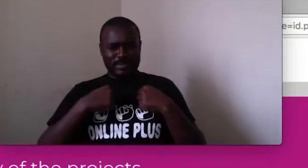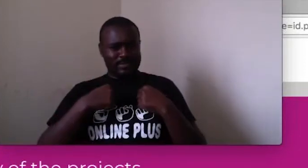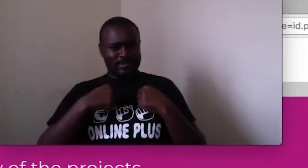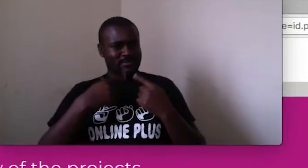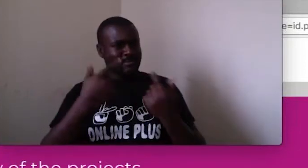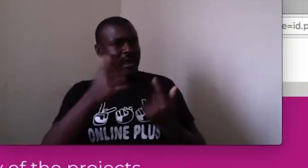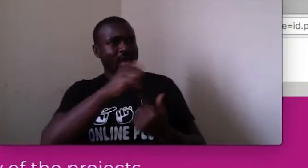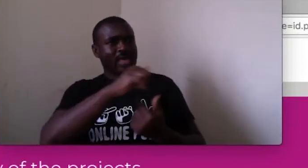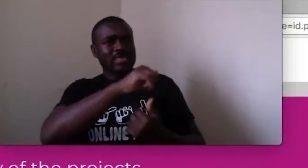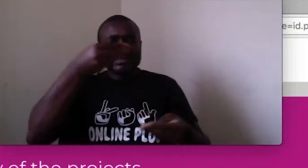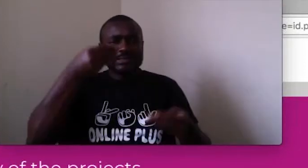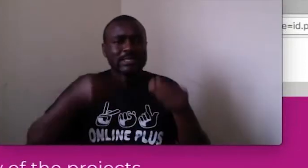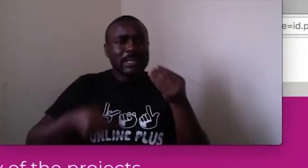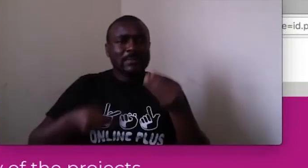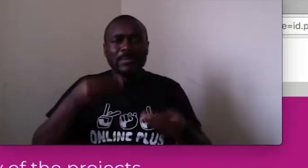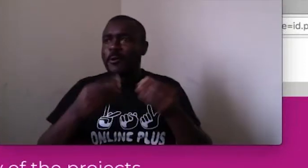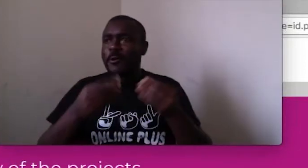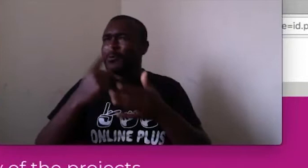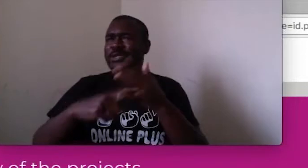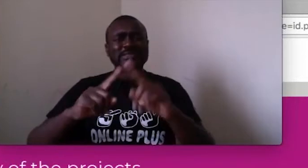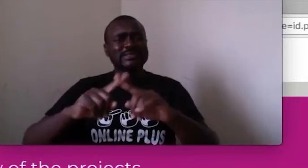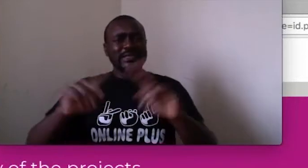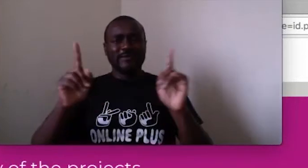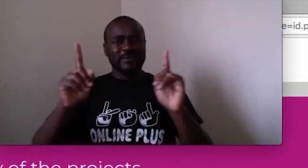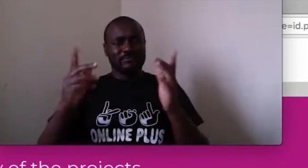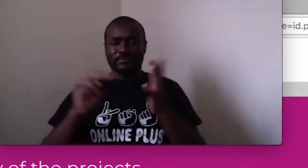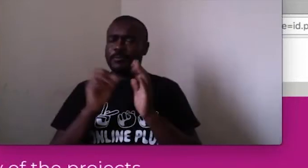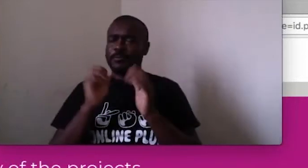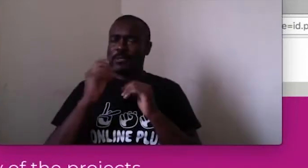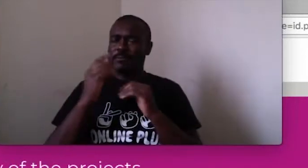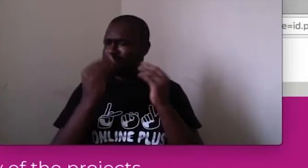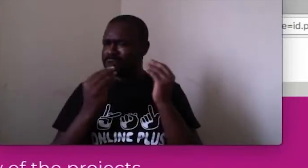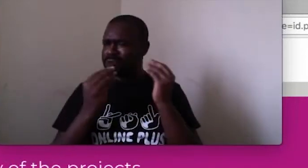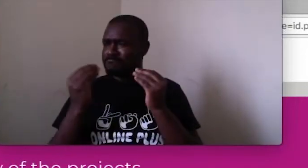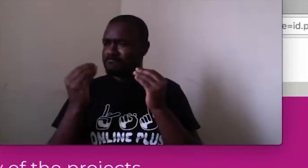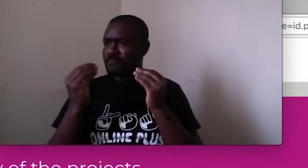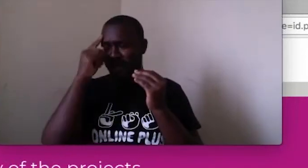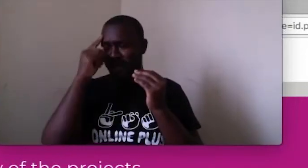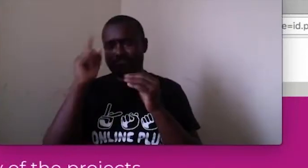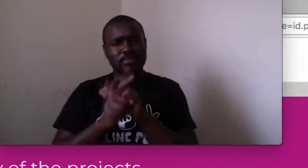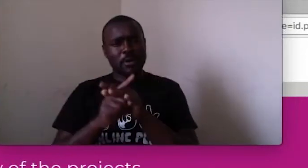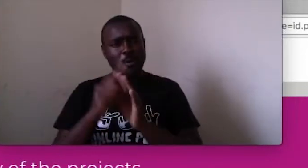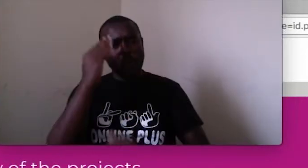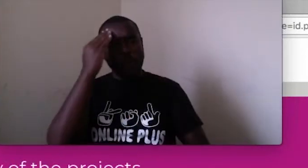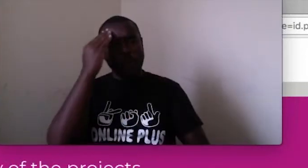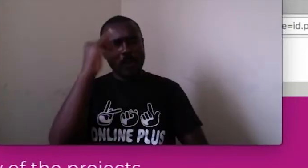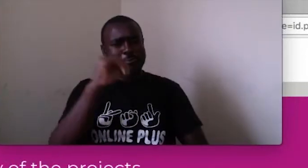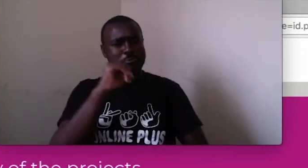I looked at around the world how all resources are available for the hearing community